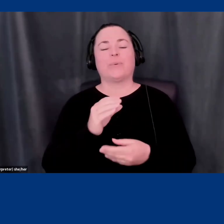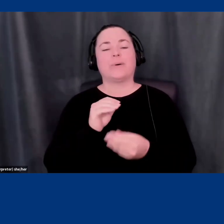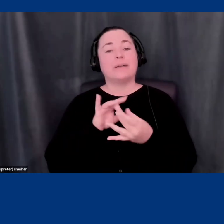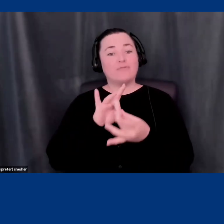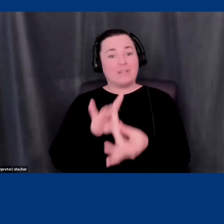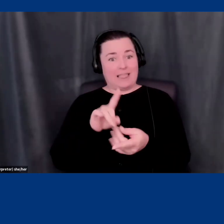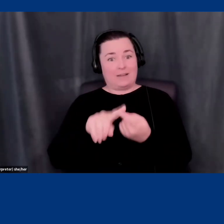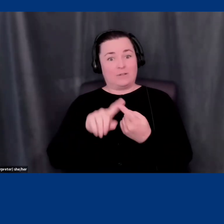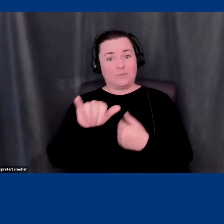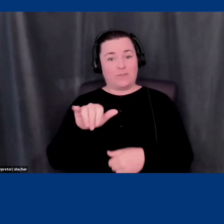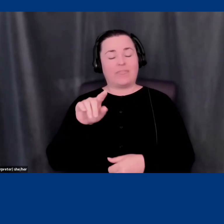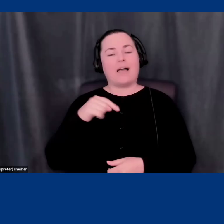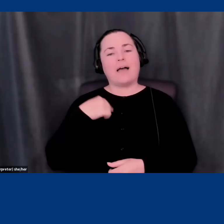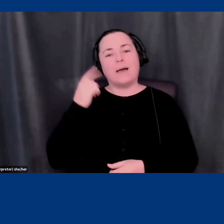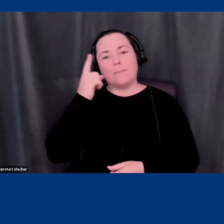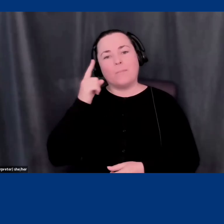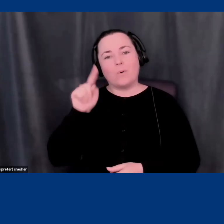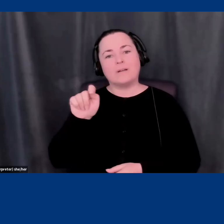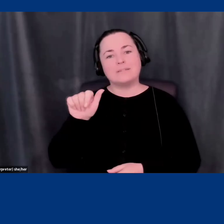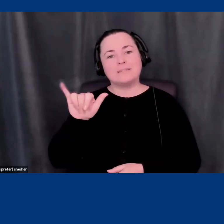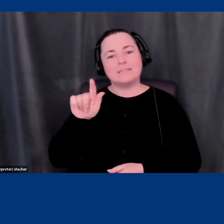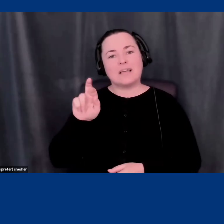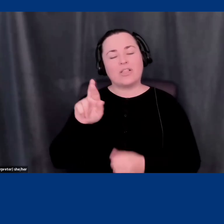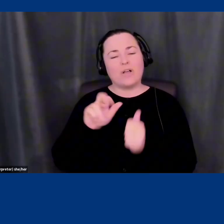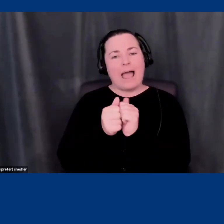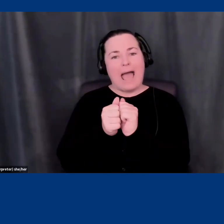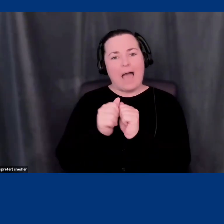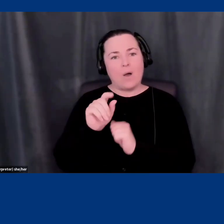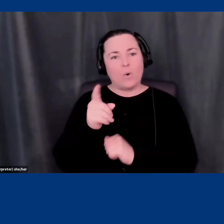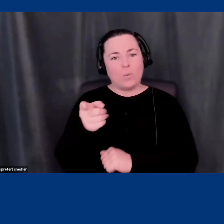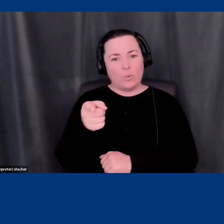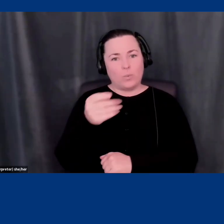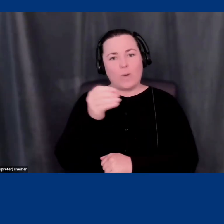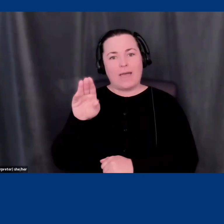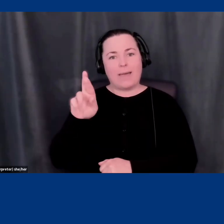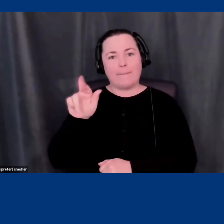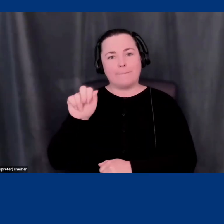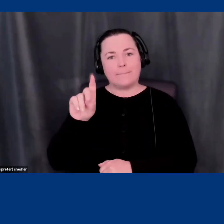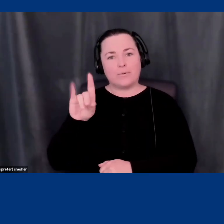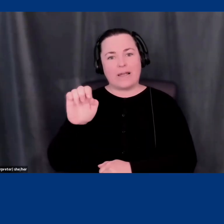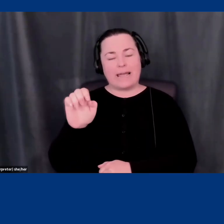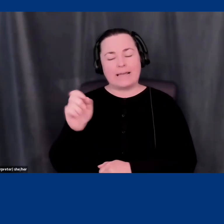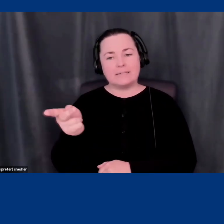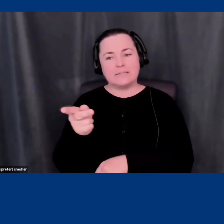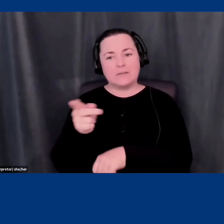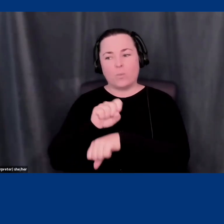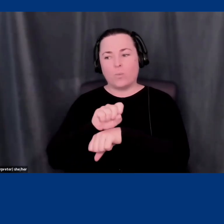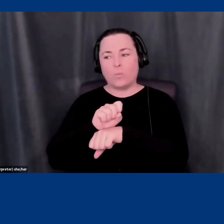how you and Brandy worked through finding accommodations